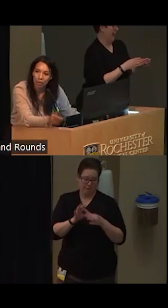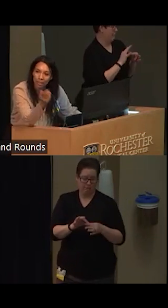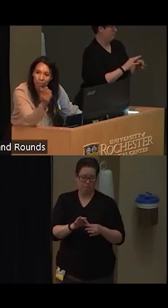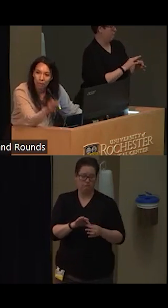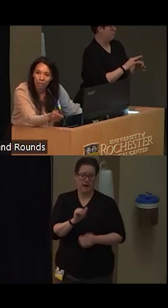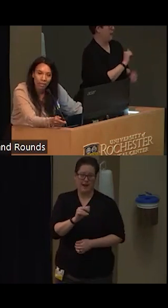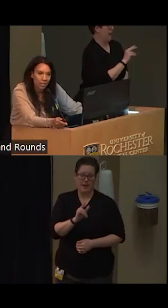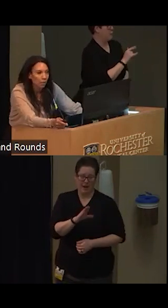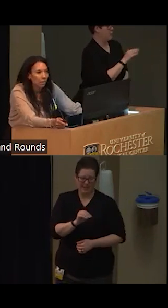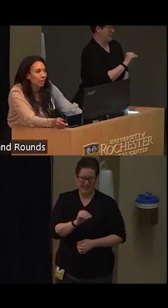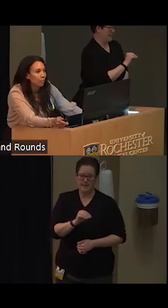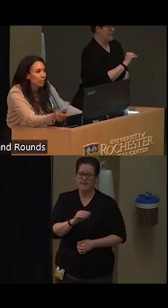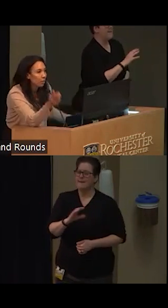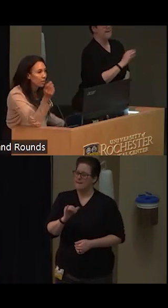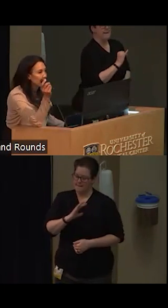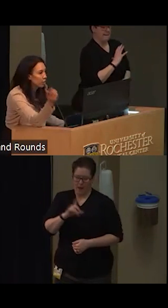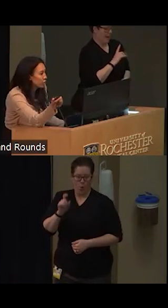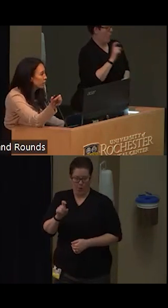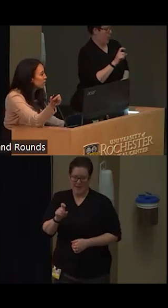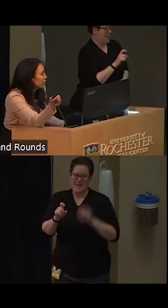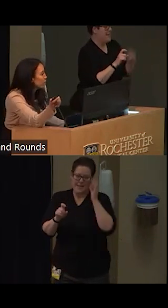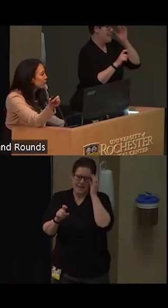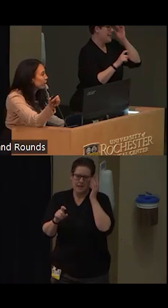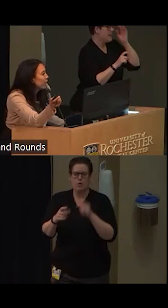know that we need to build that's a pillar and we know that we need to nurture that's another pillar